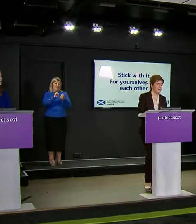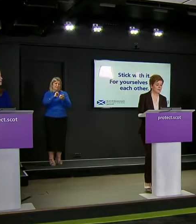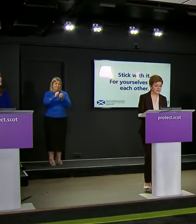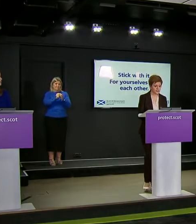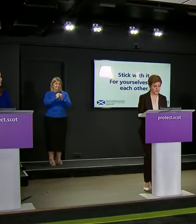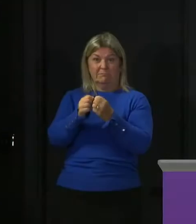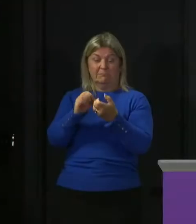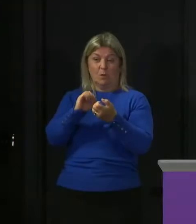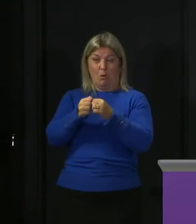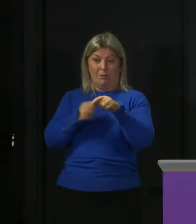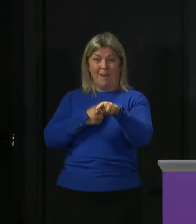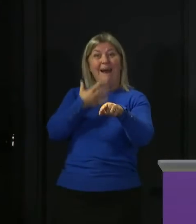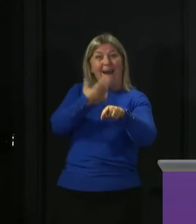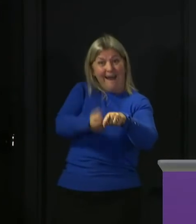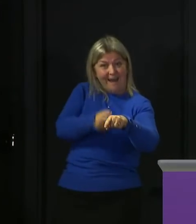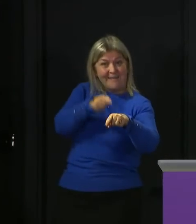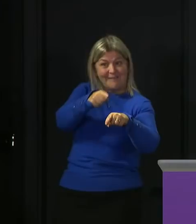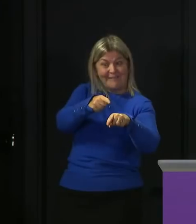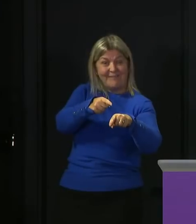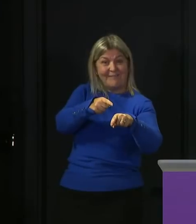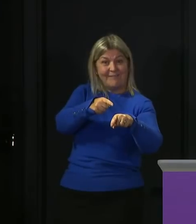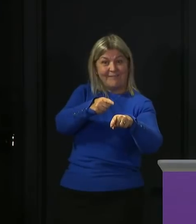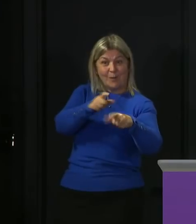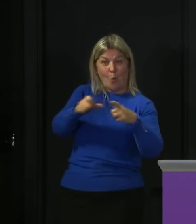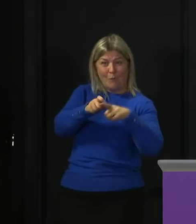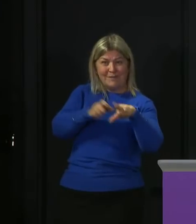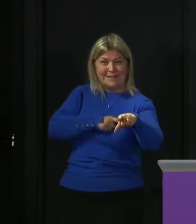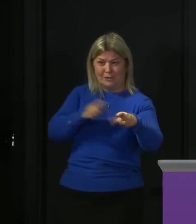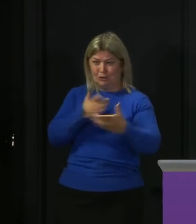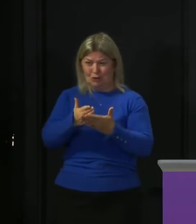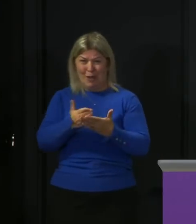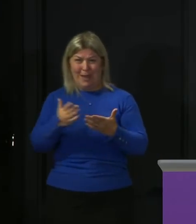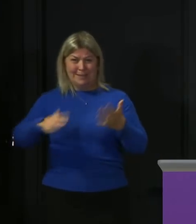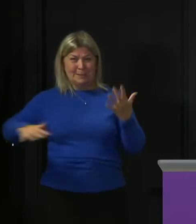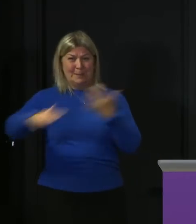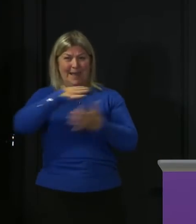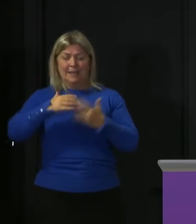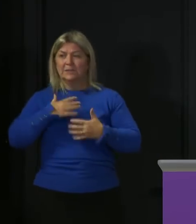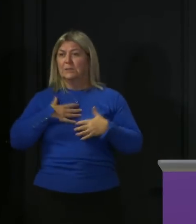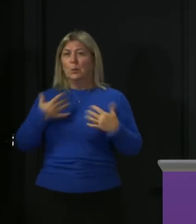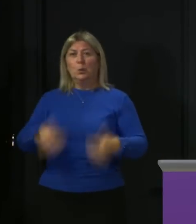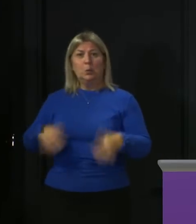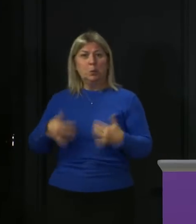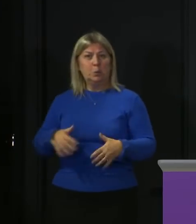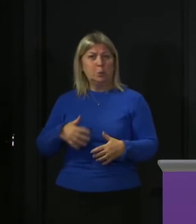My message to students, and I have tried to convey this message almost every day since the latter